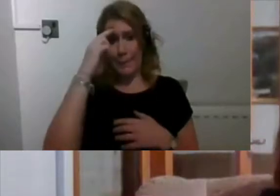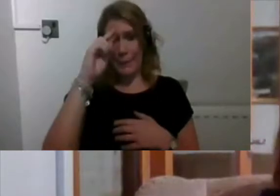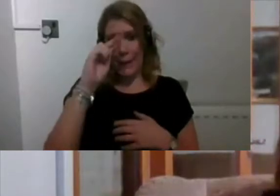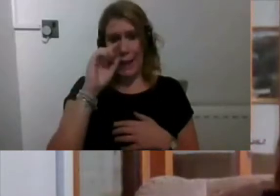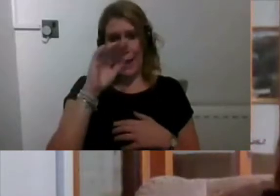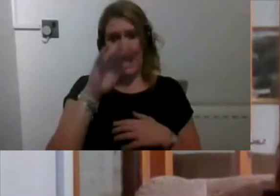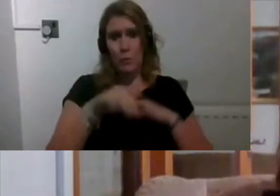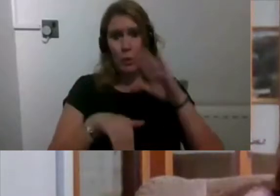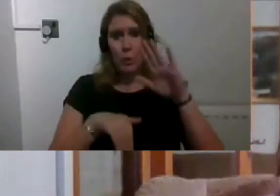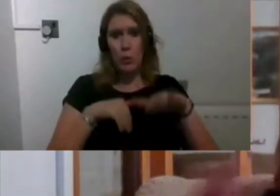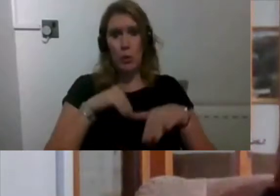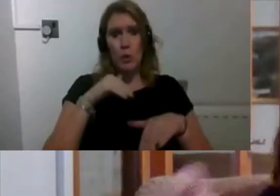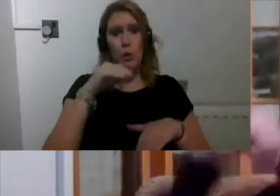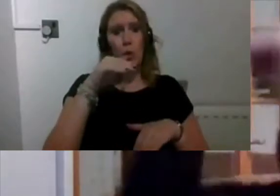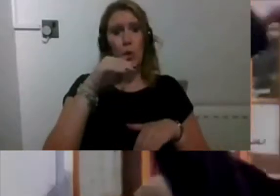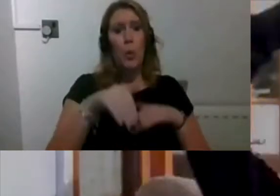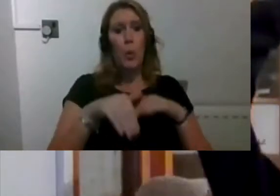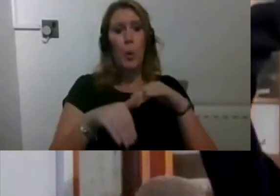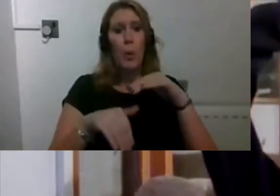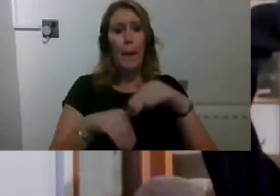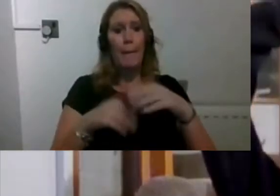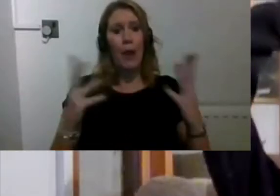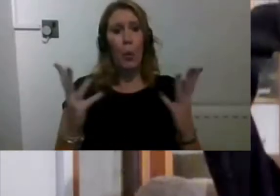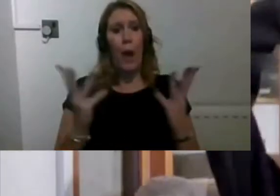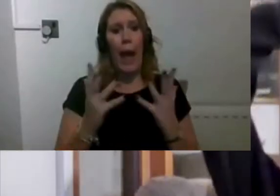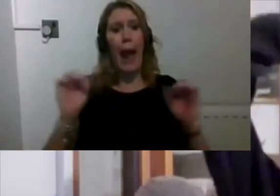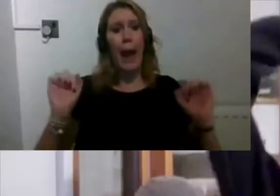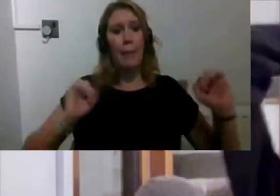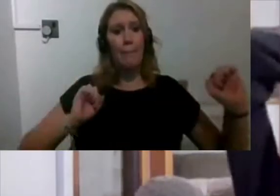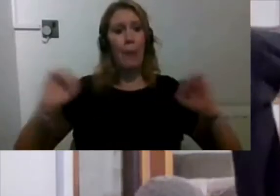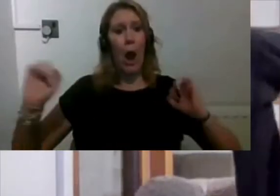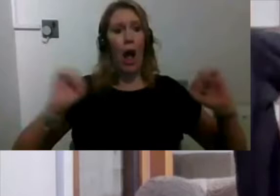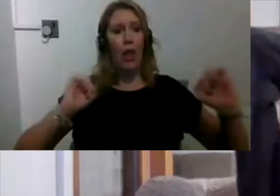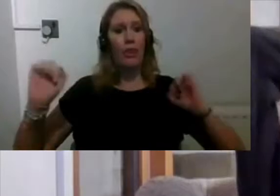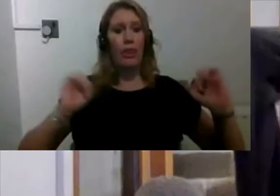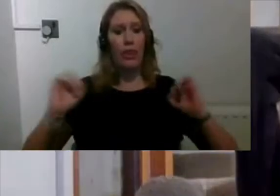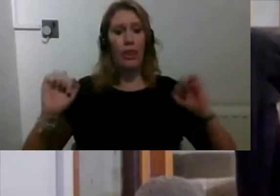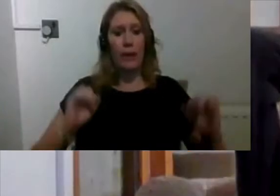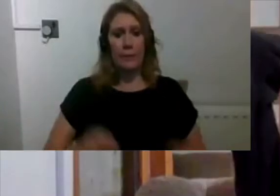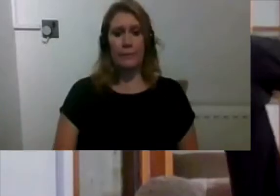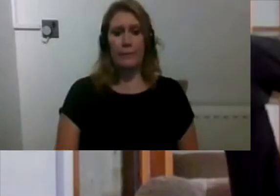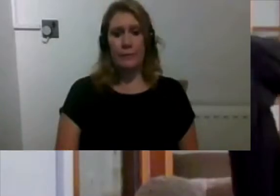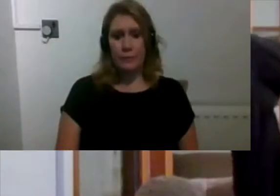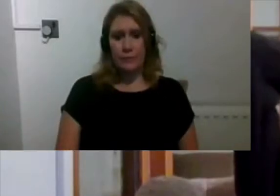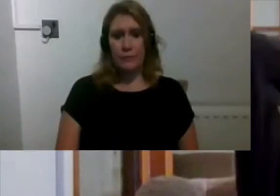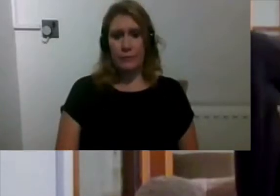Swimming in the bath.